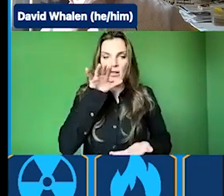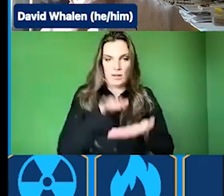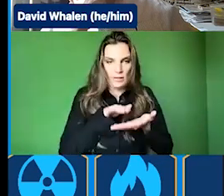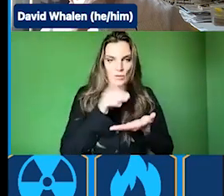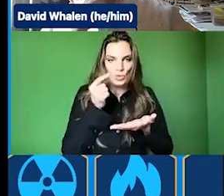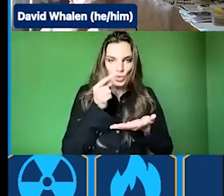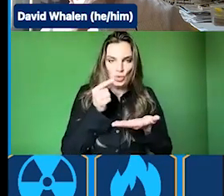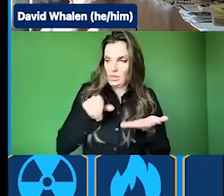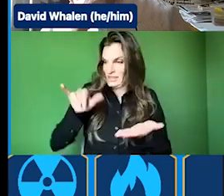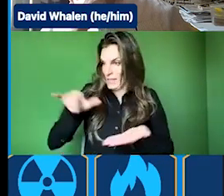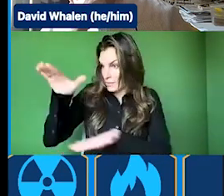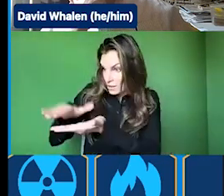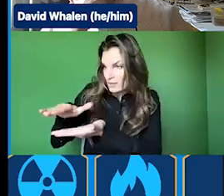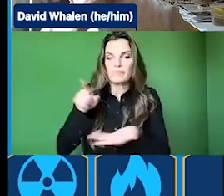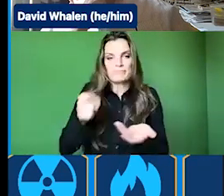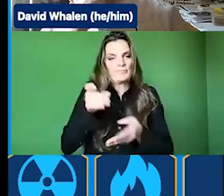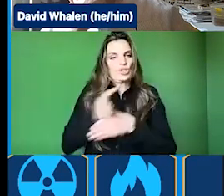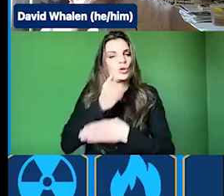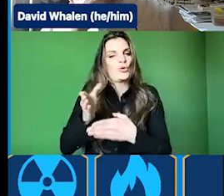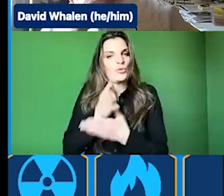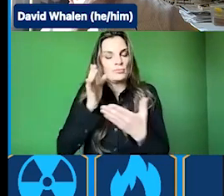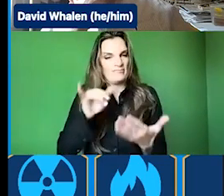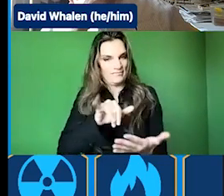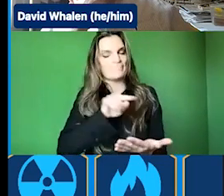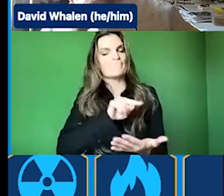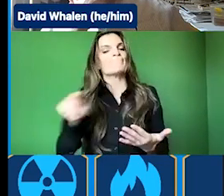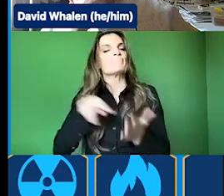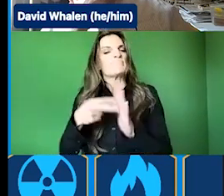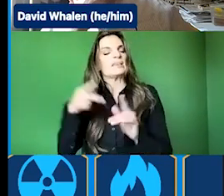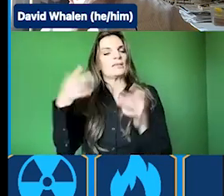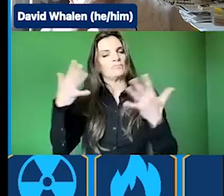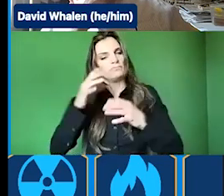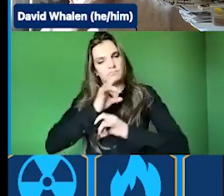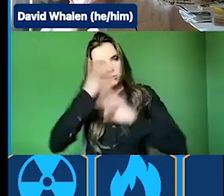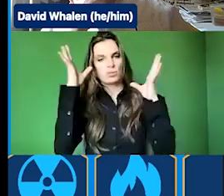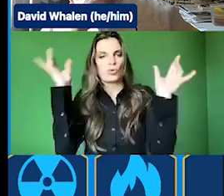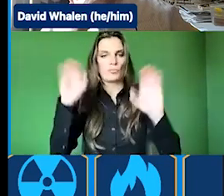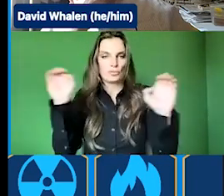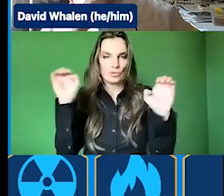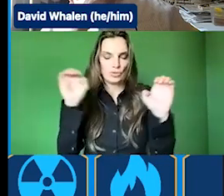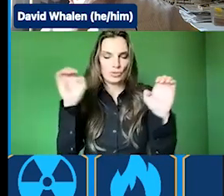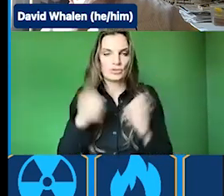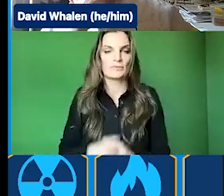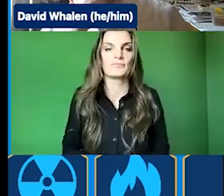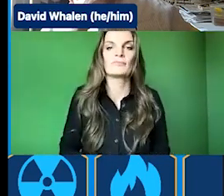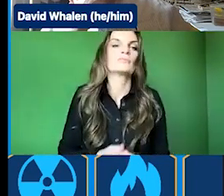those are crisis standards of care. And as I alluded to you actually need Government empowerment in order to move